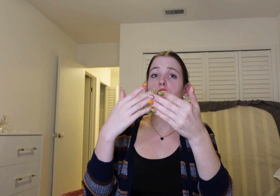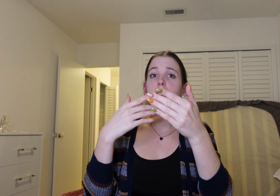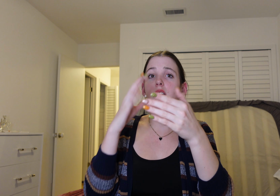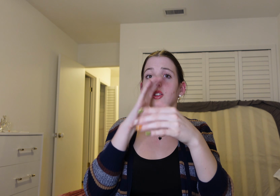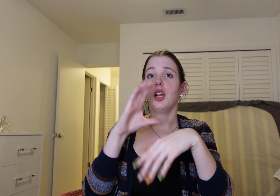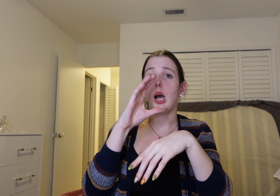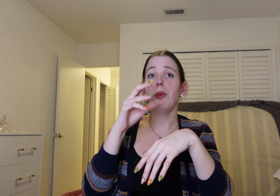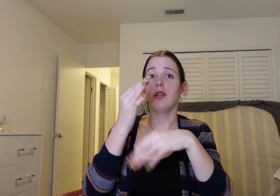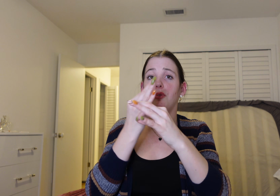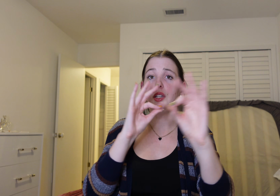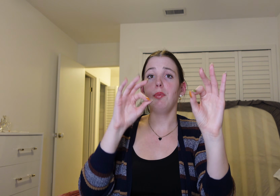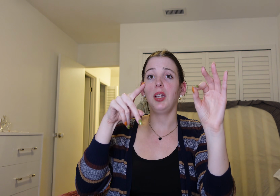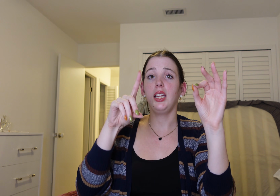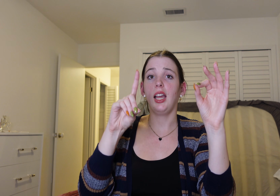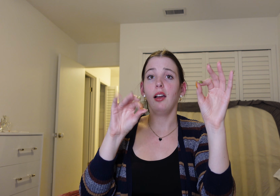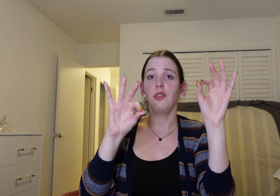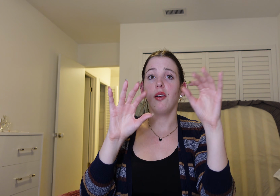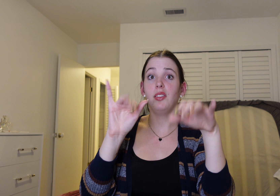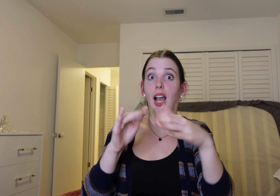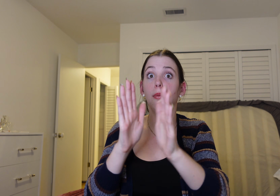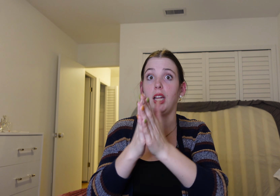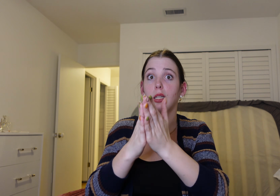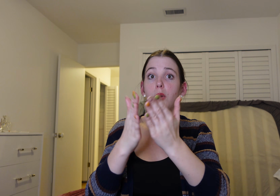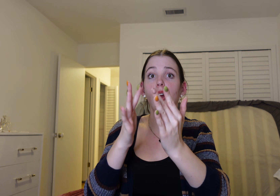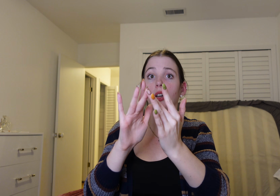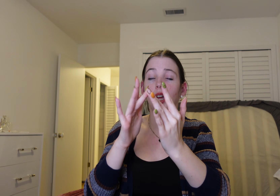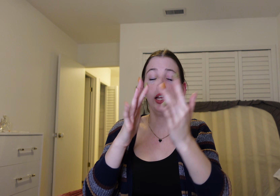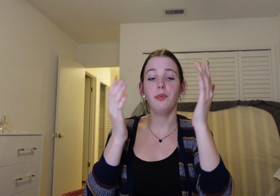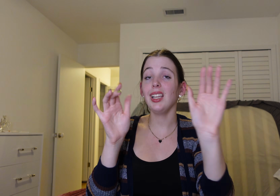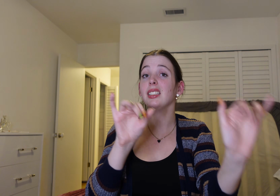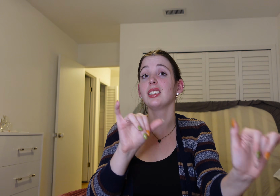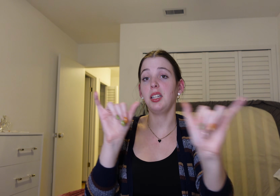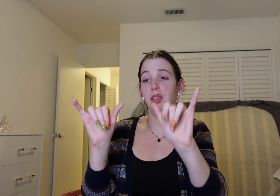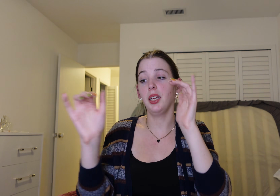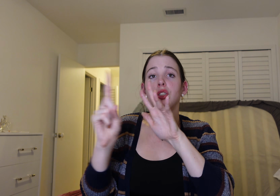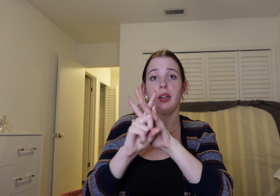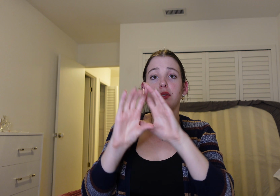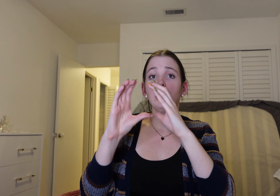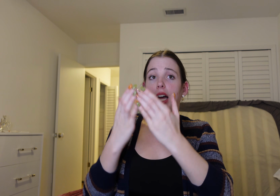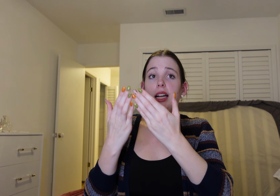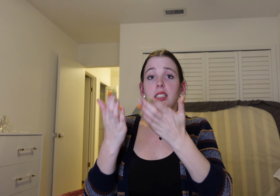just look up a free pdf of that textbook online It's the same thing showing up to class